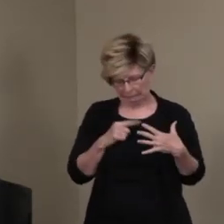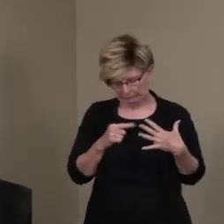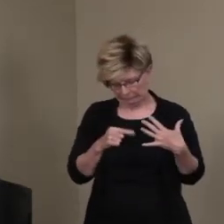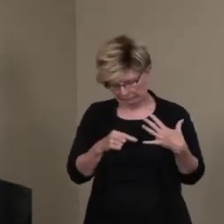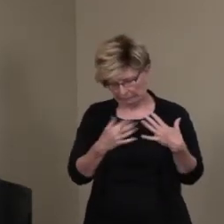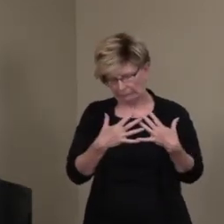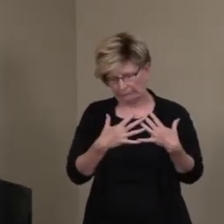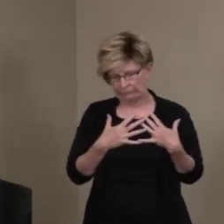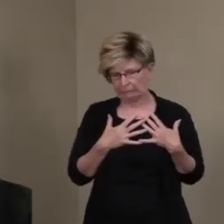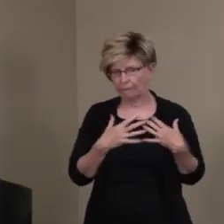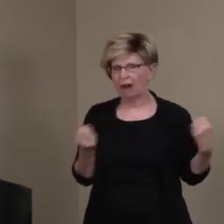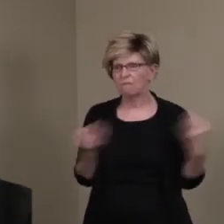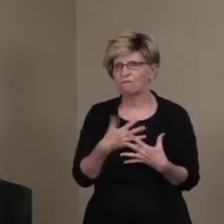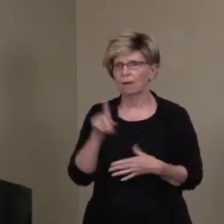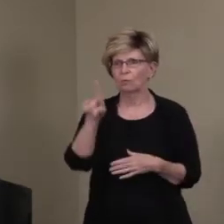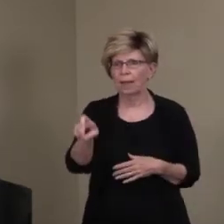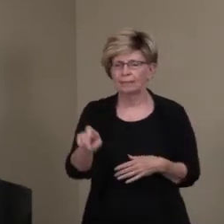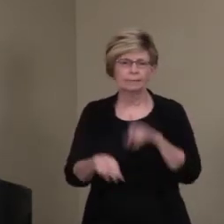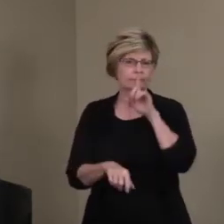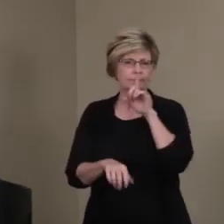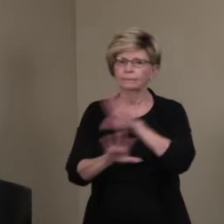students will sit back and say oh I have all these things that I need but I'm